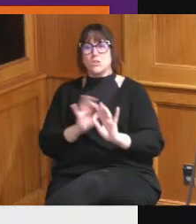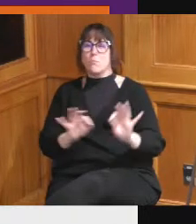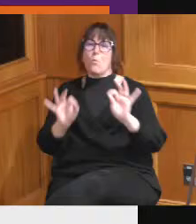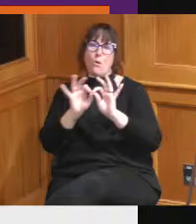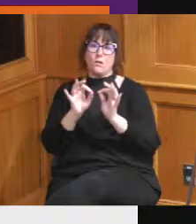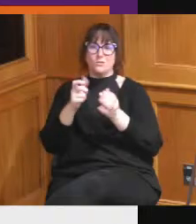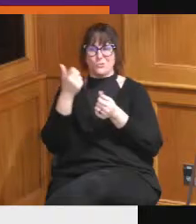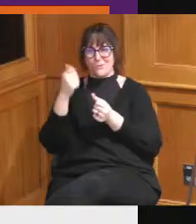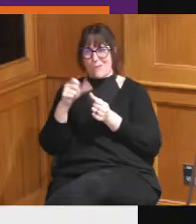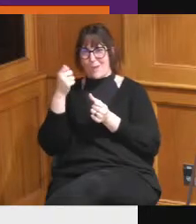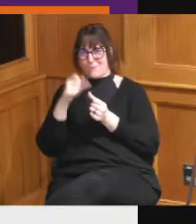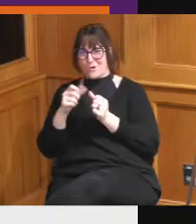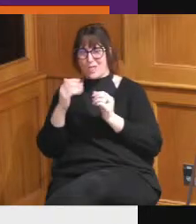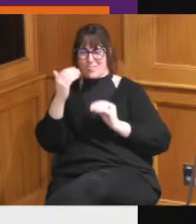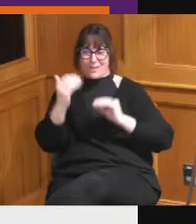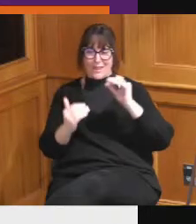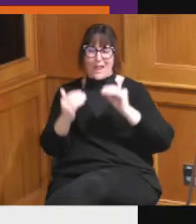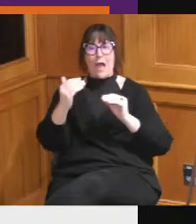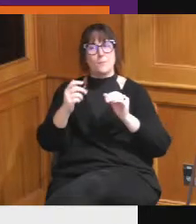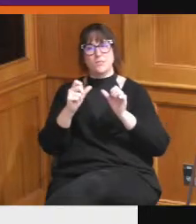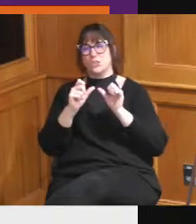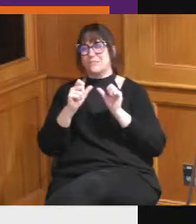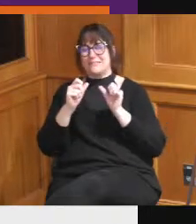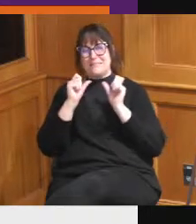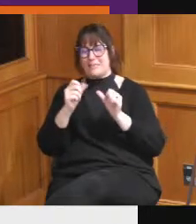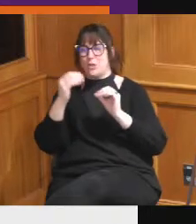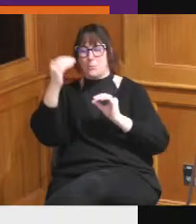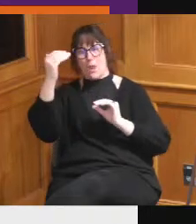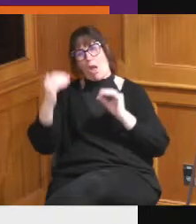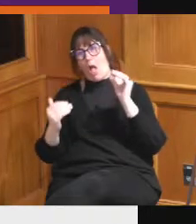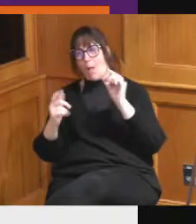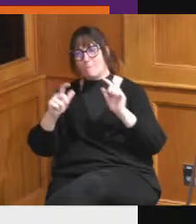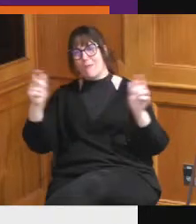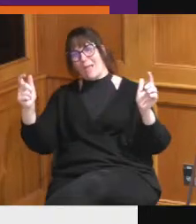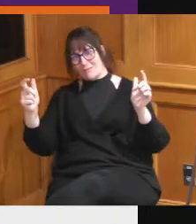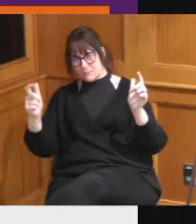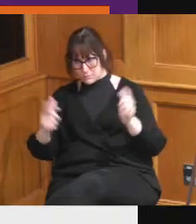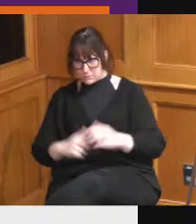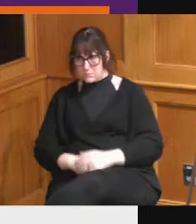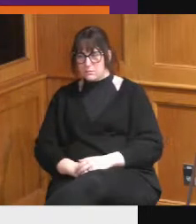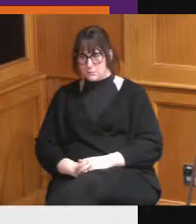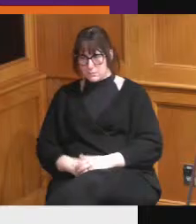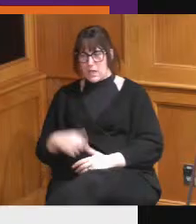gaps remain big and it's just there's just no way around it and we're making a loan instead of